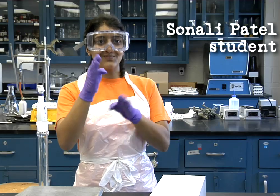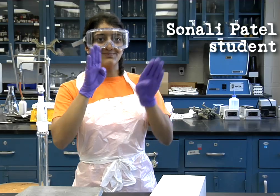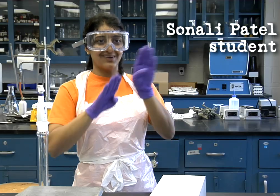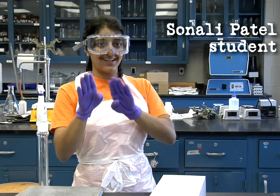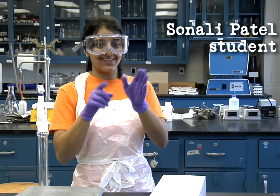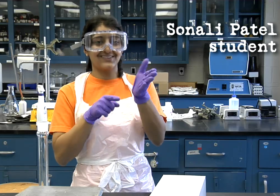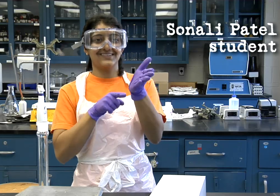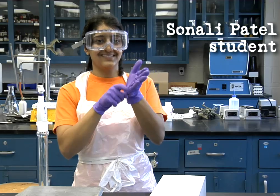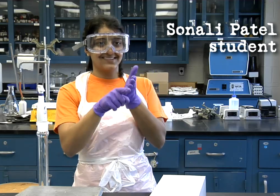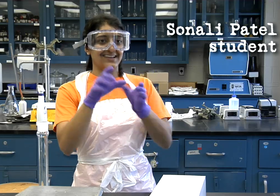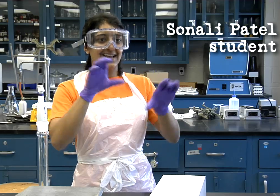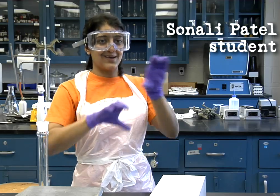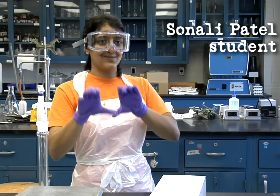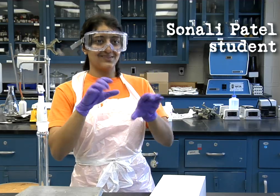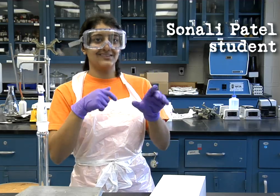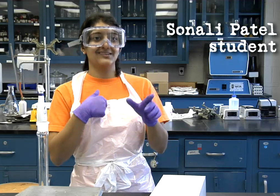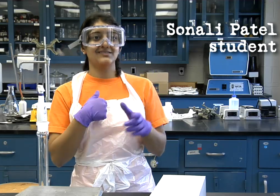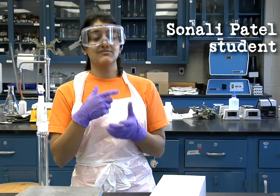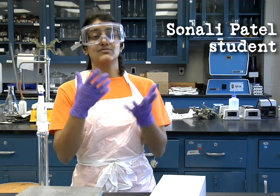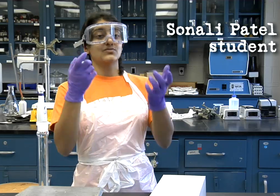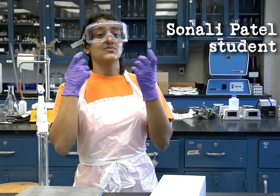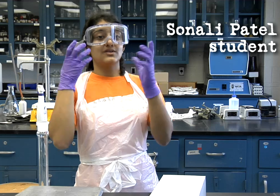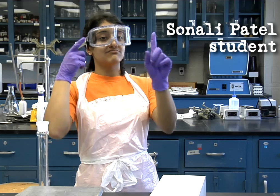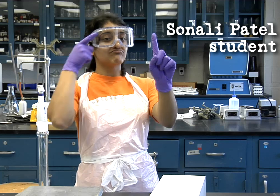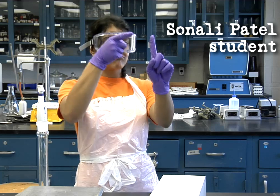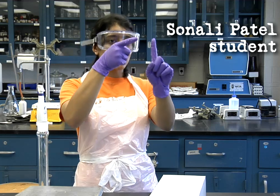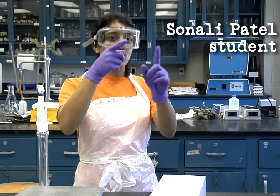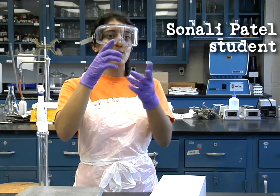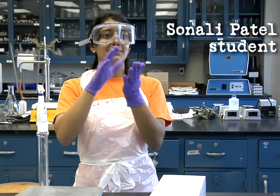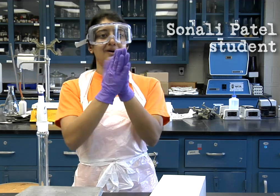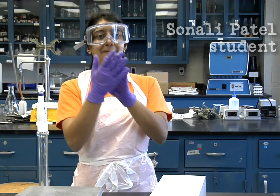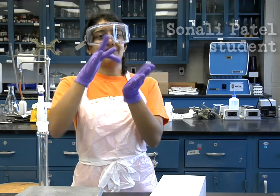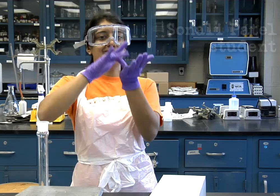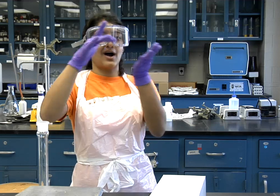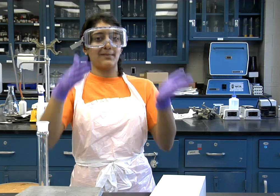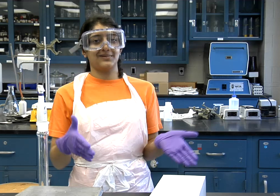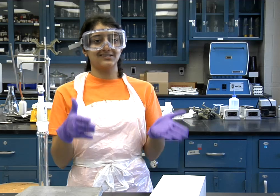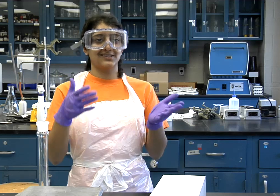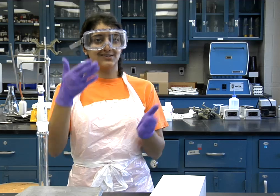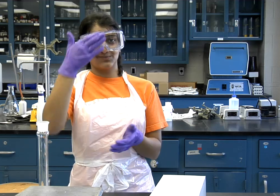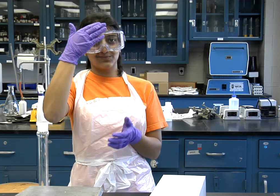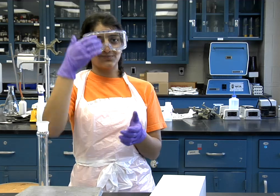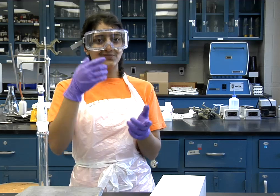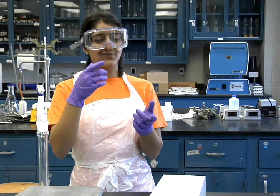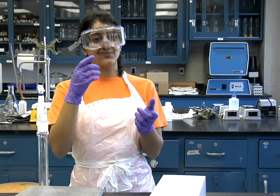I'm a biology major and a chemistry minor. My career goal is to become a pharmacist;